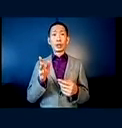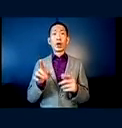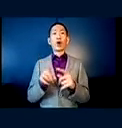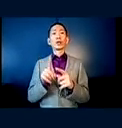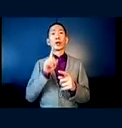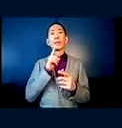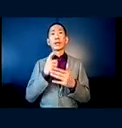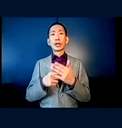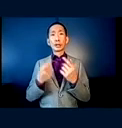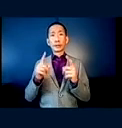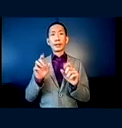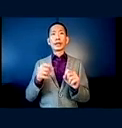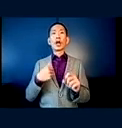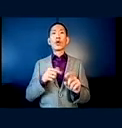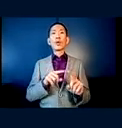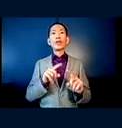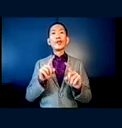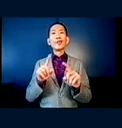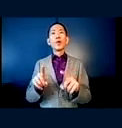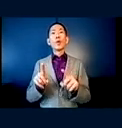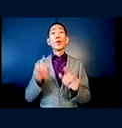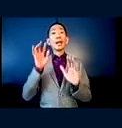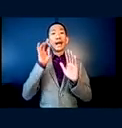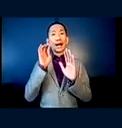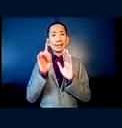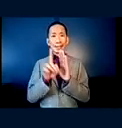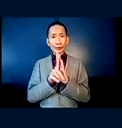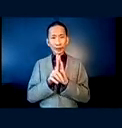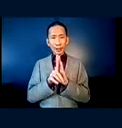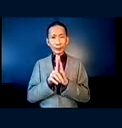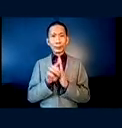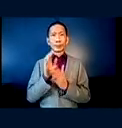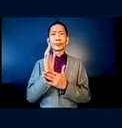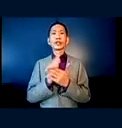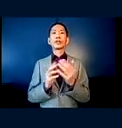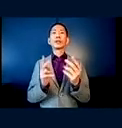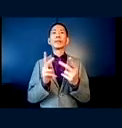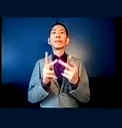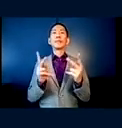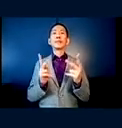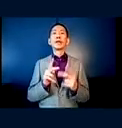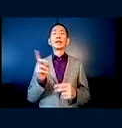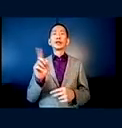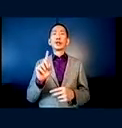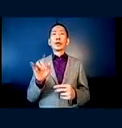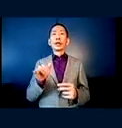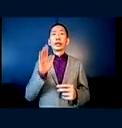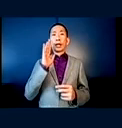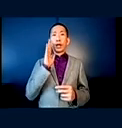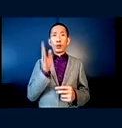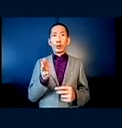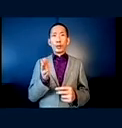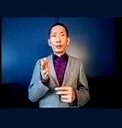WOULD BE MORE -- WOULD ALSO BE COST EFFECTIVE, CAN WE IDENTIFY